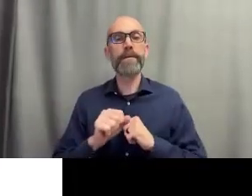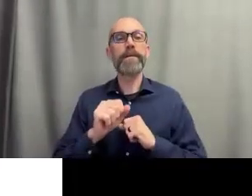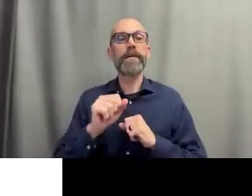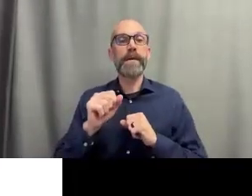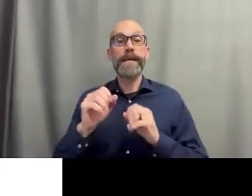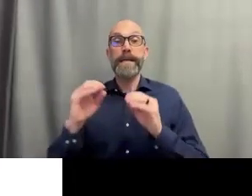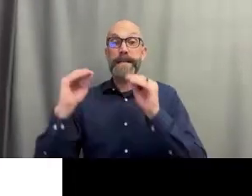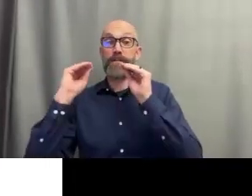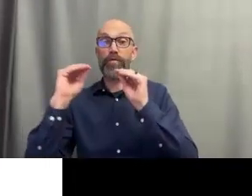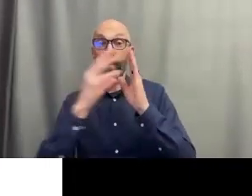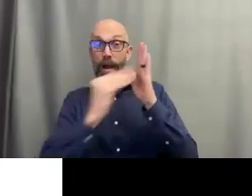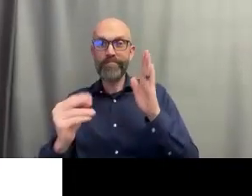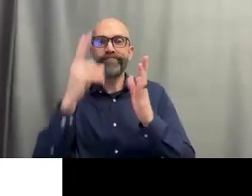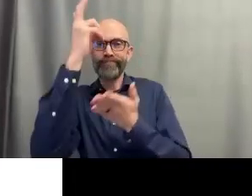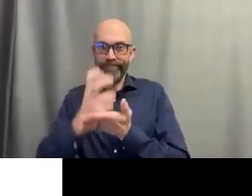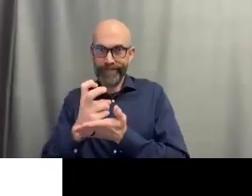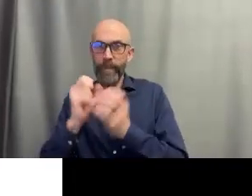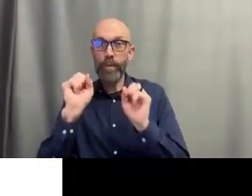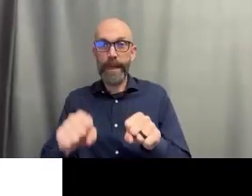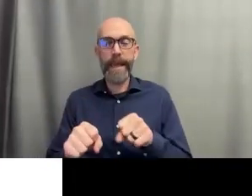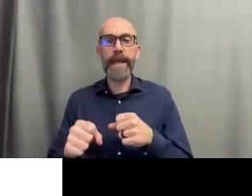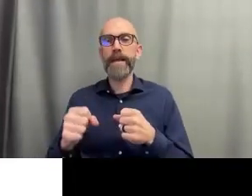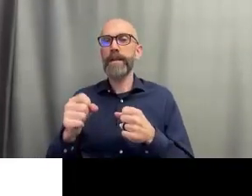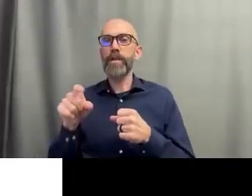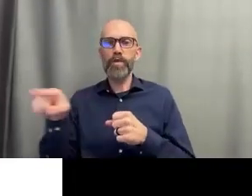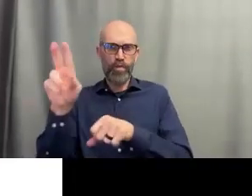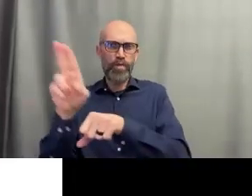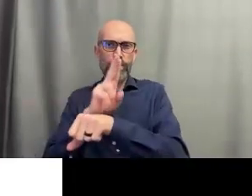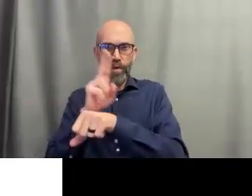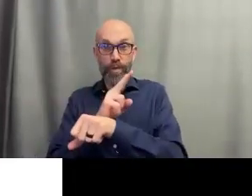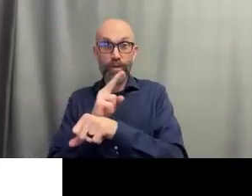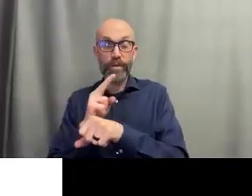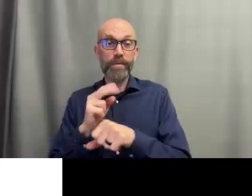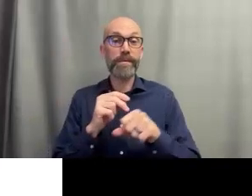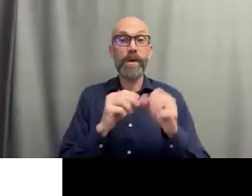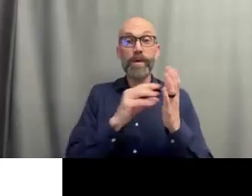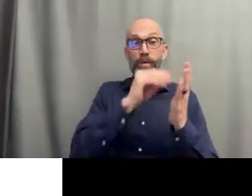copy and use that to, to, to use. And students can access the one on the website.